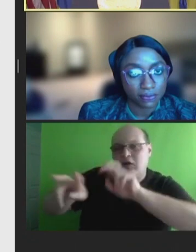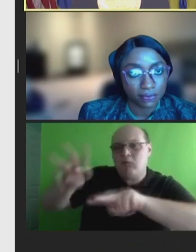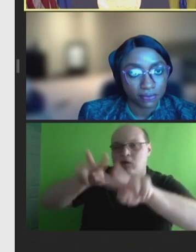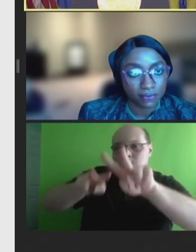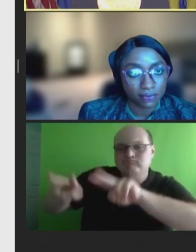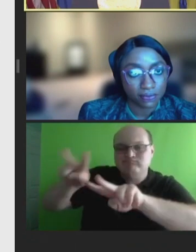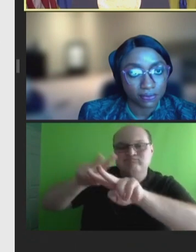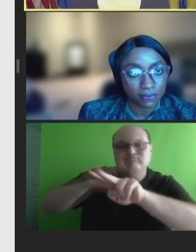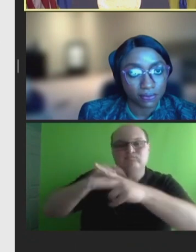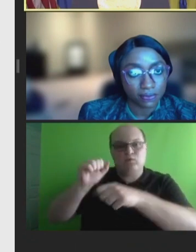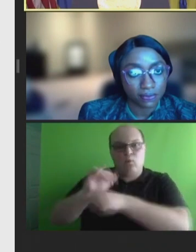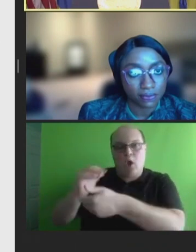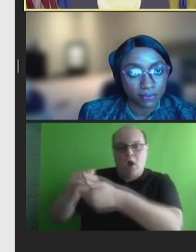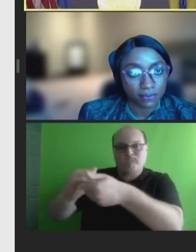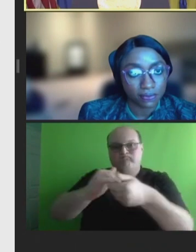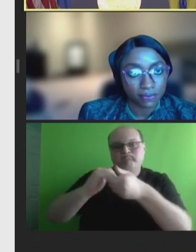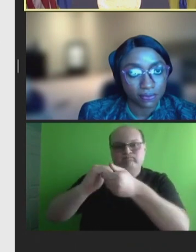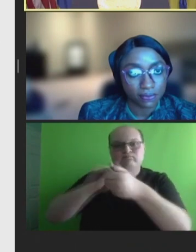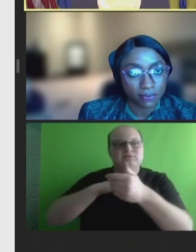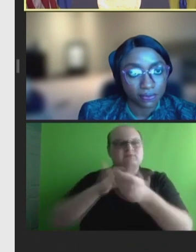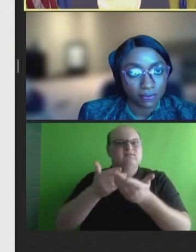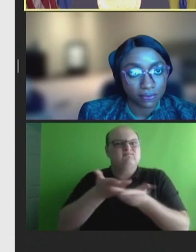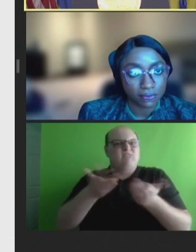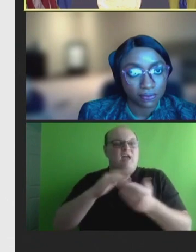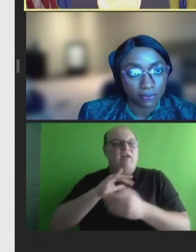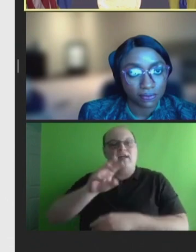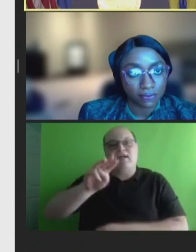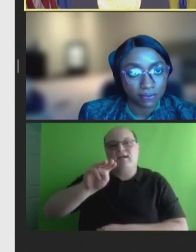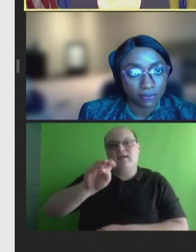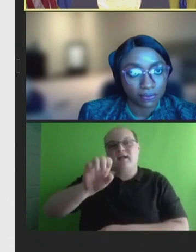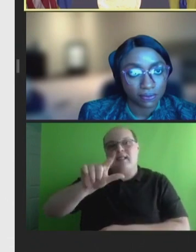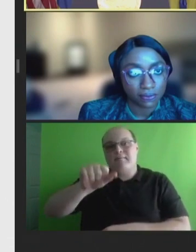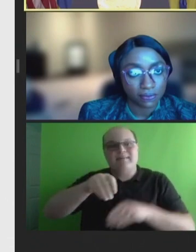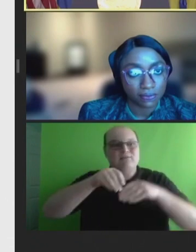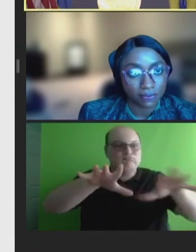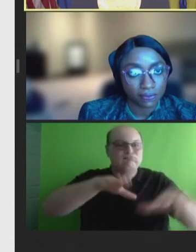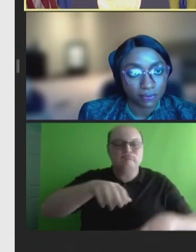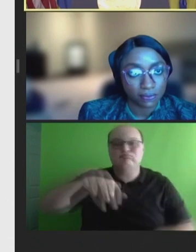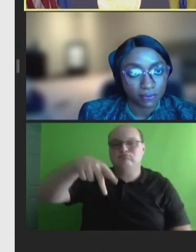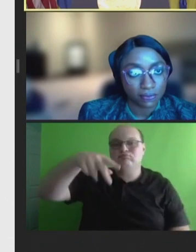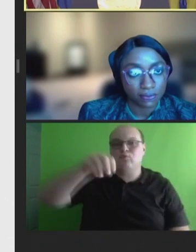work collaboratively on things like measles outbreaks and polio and things like that.